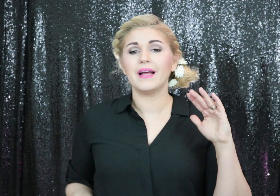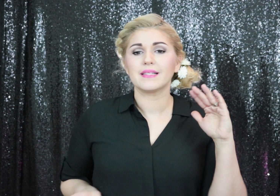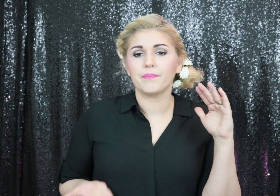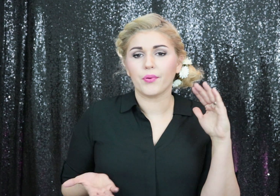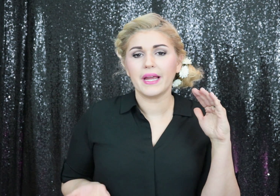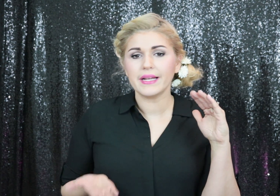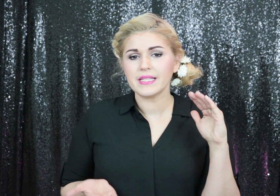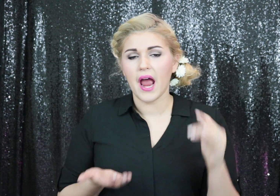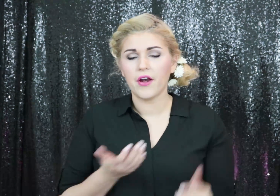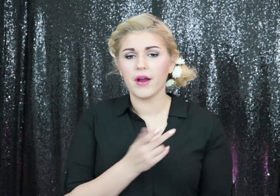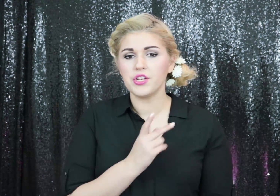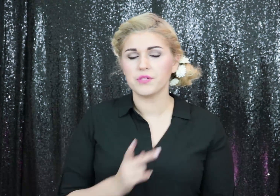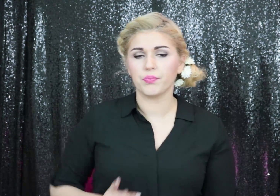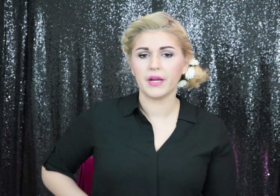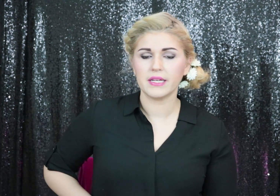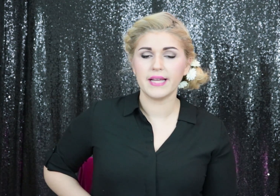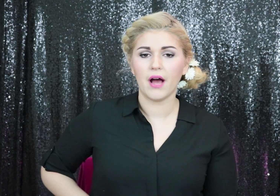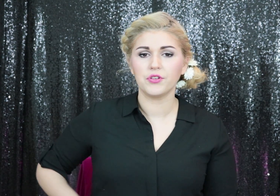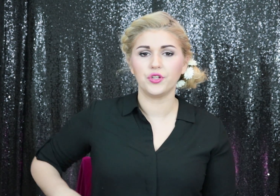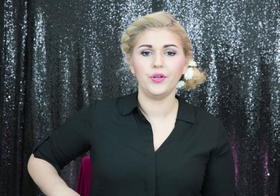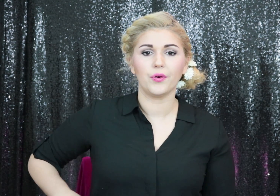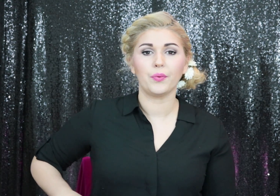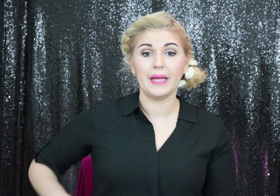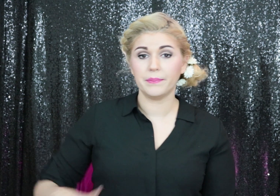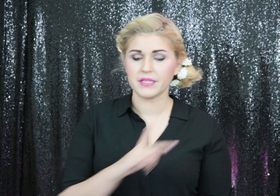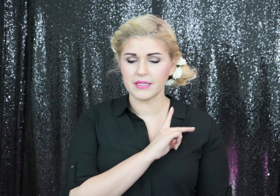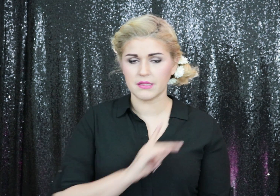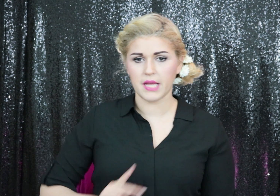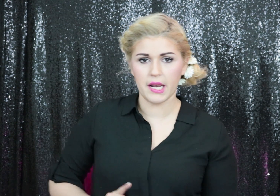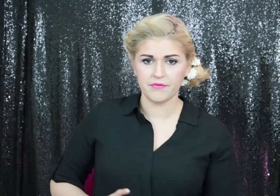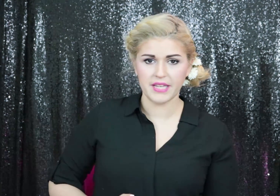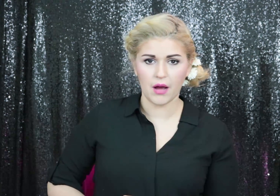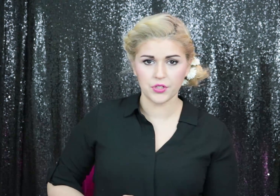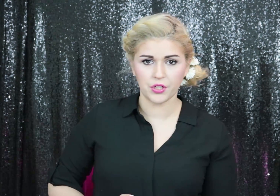but bring it in tighter and just bring it down to your ribs instead of down to